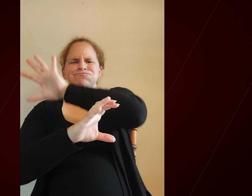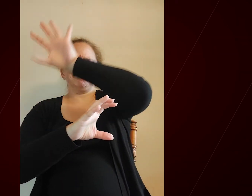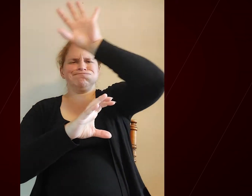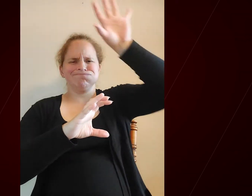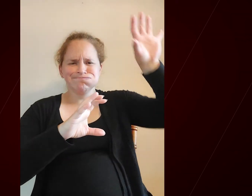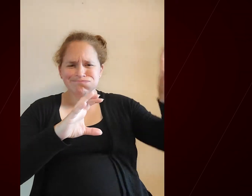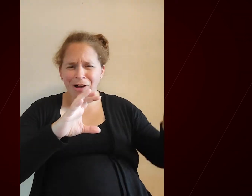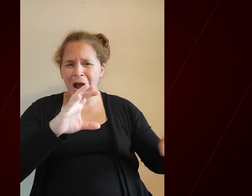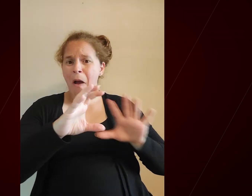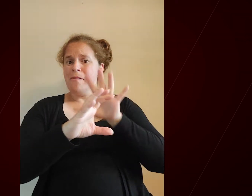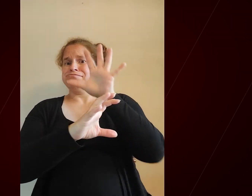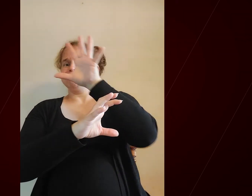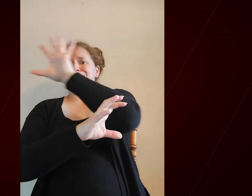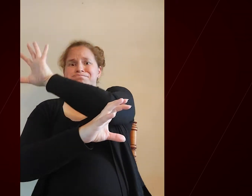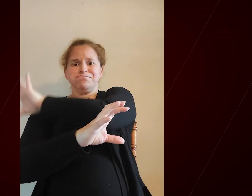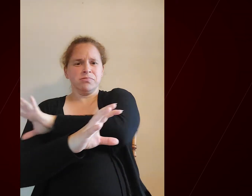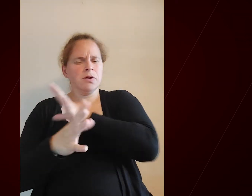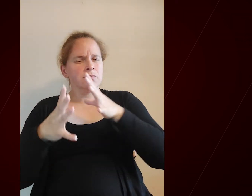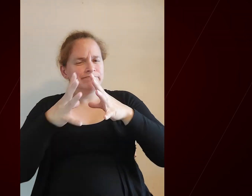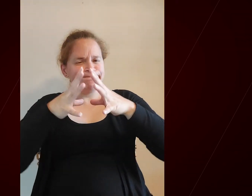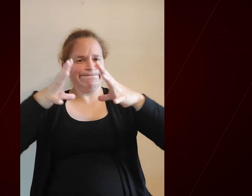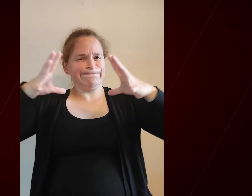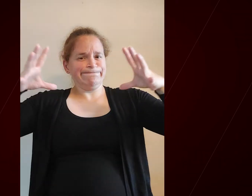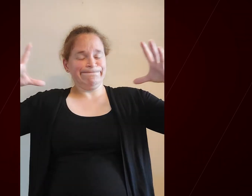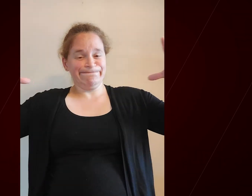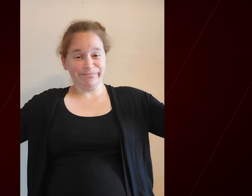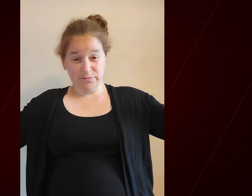so we can serve women at a further distance.